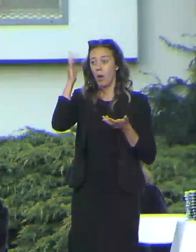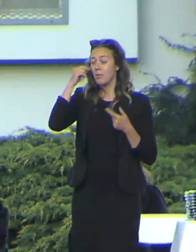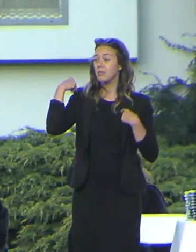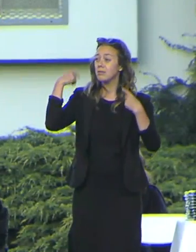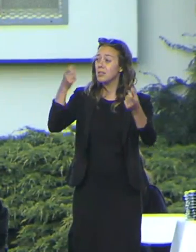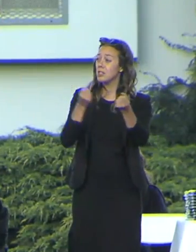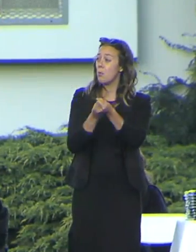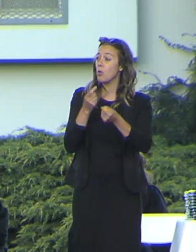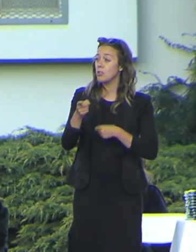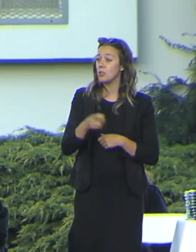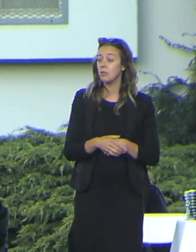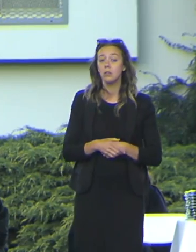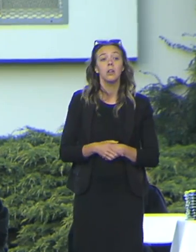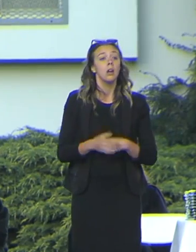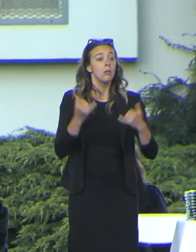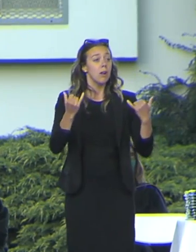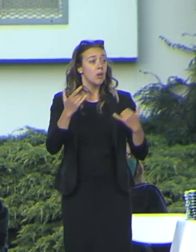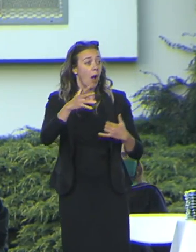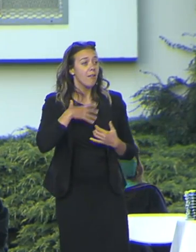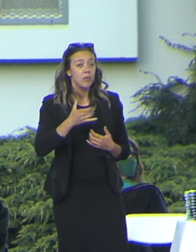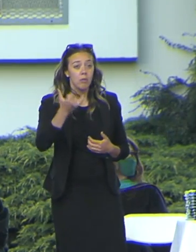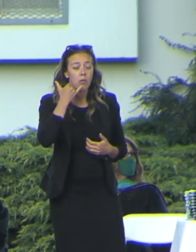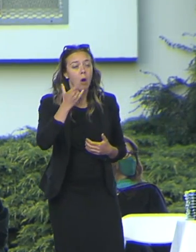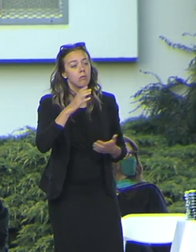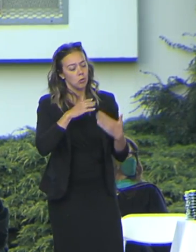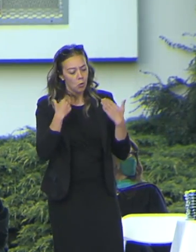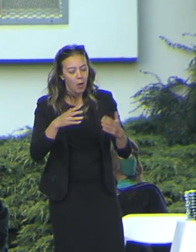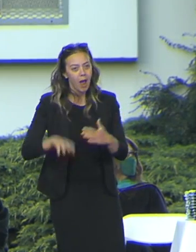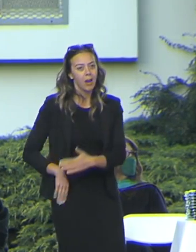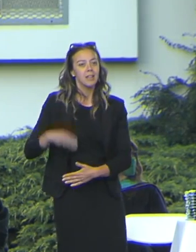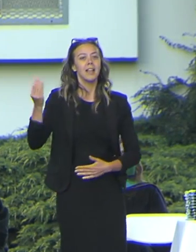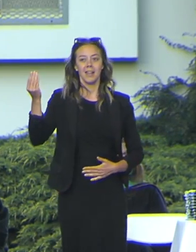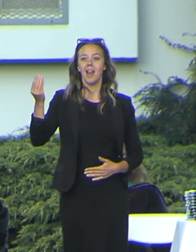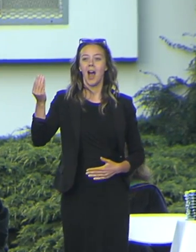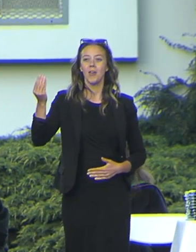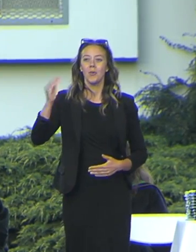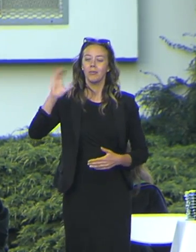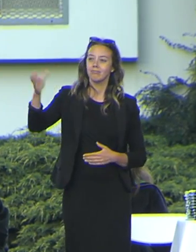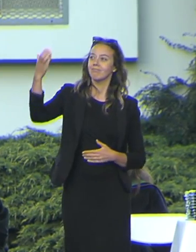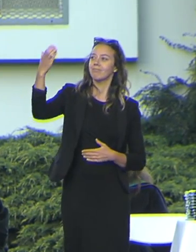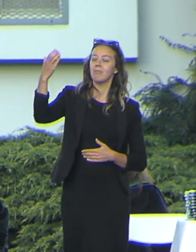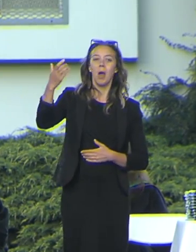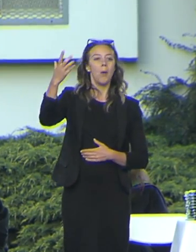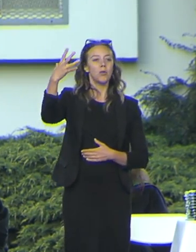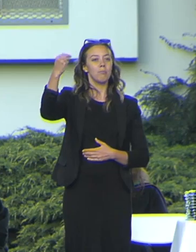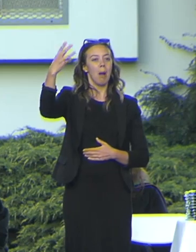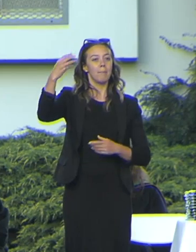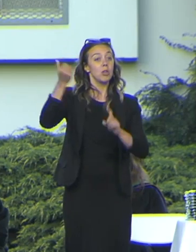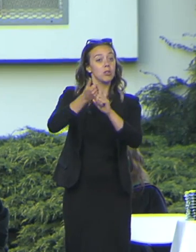If you have one please take out your phone take a quick photo of the people in the stands today.